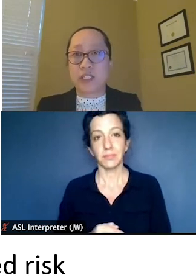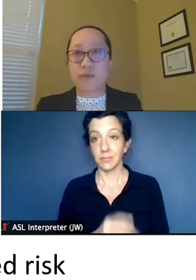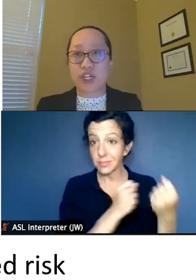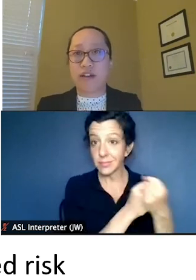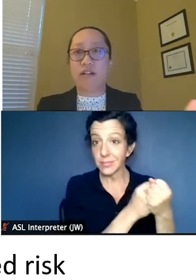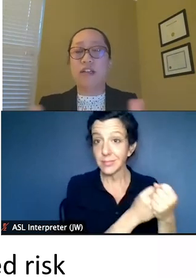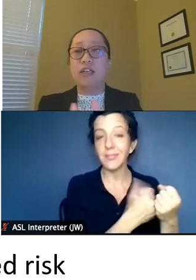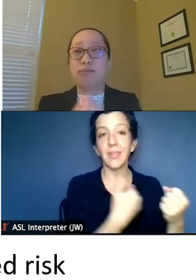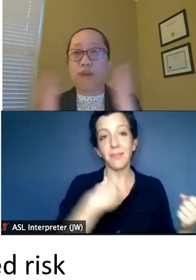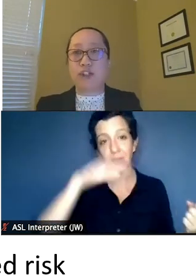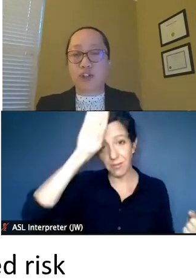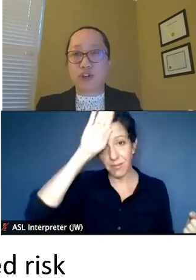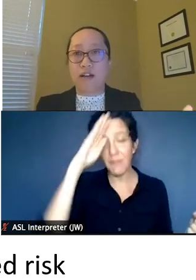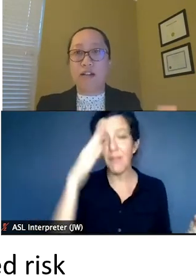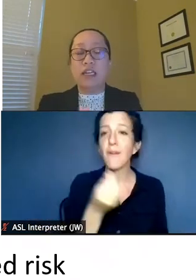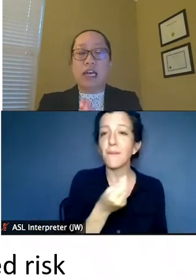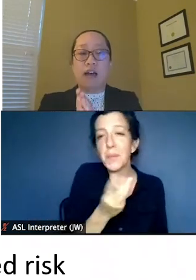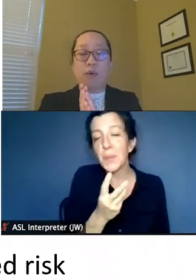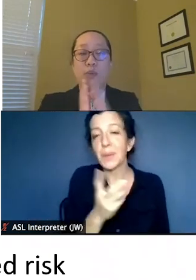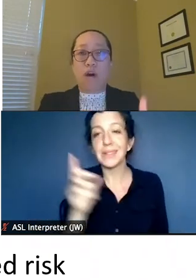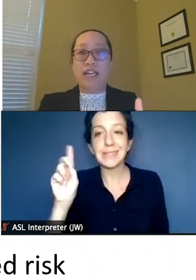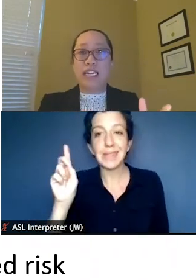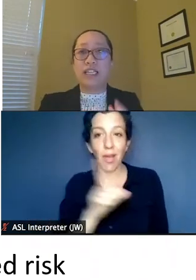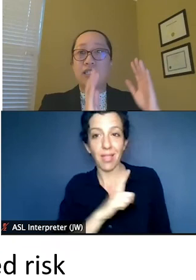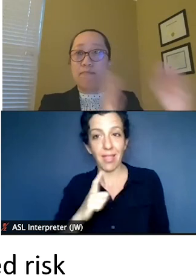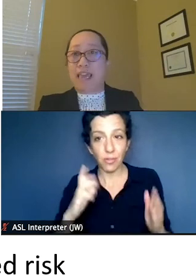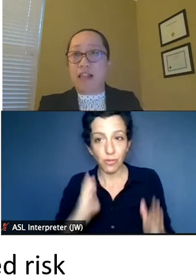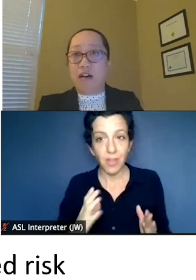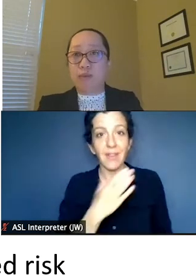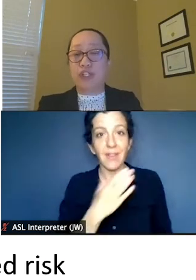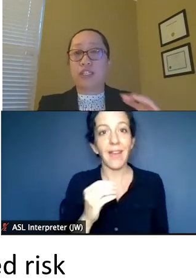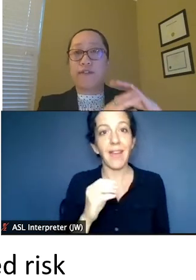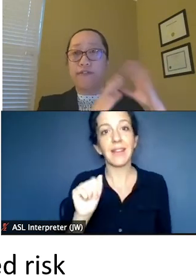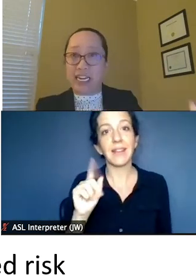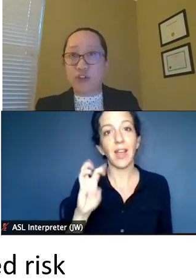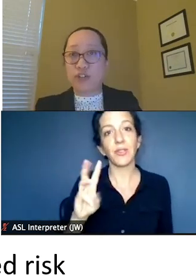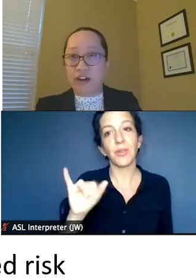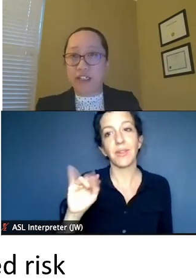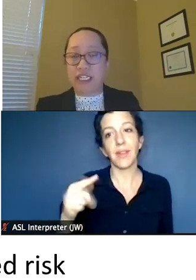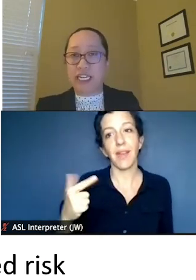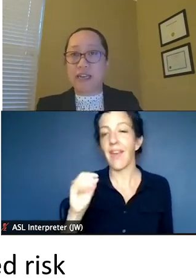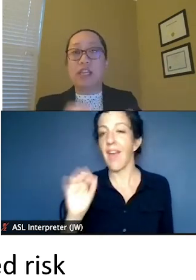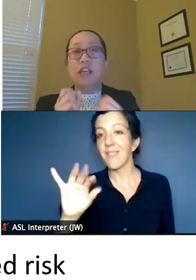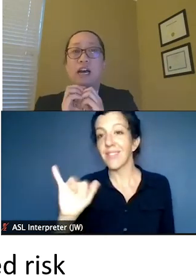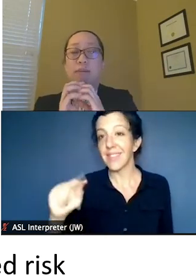from jail prior to trial. One is to bail out, which is a financial guarantee.